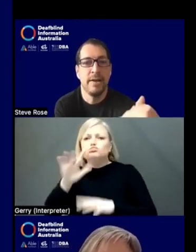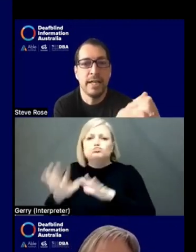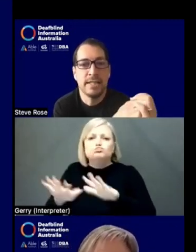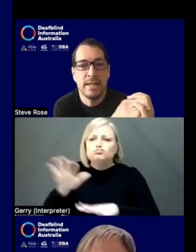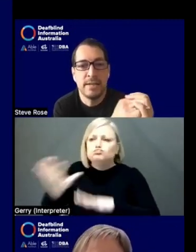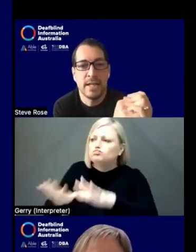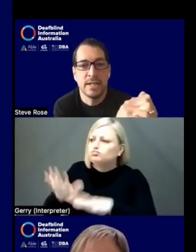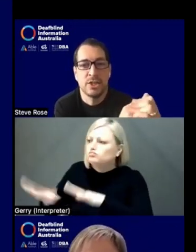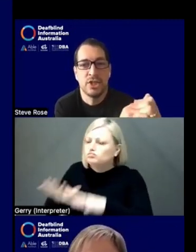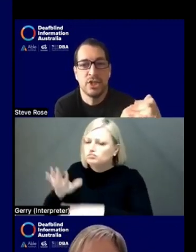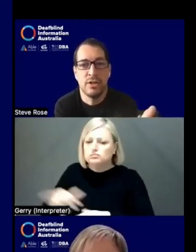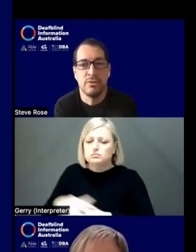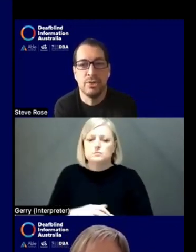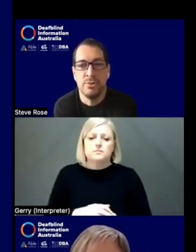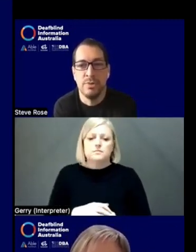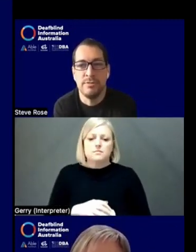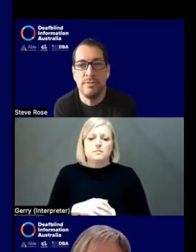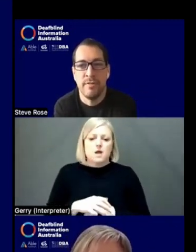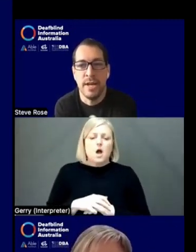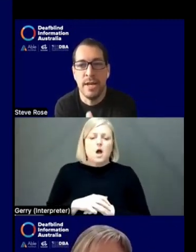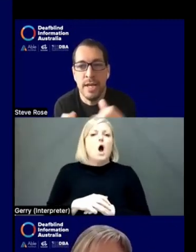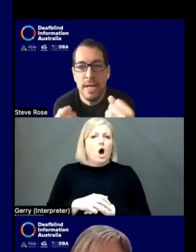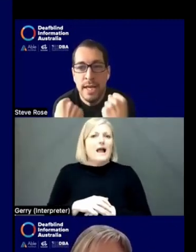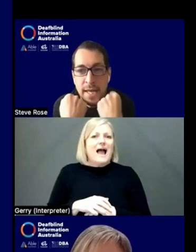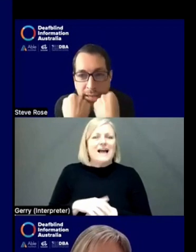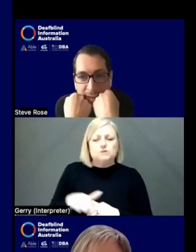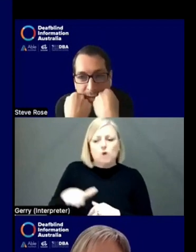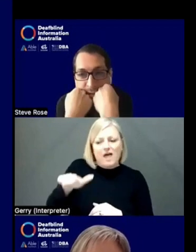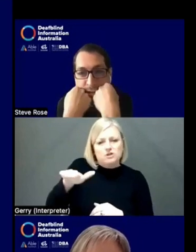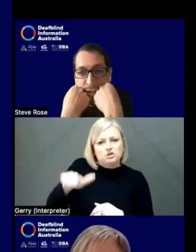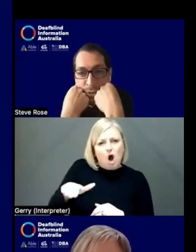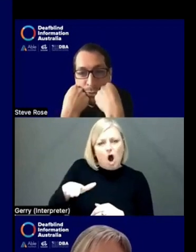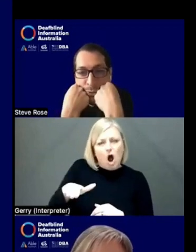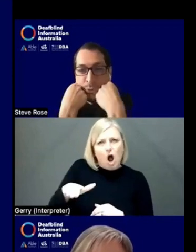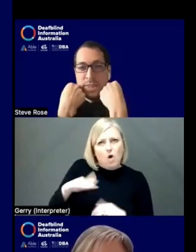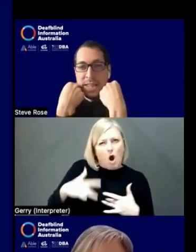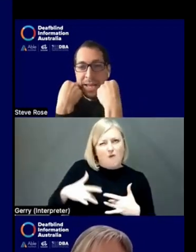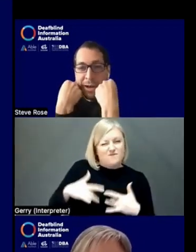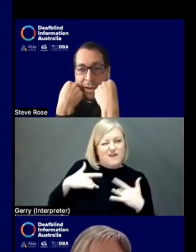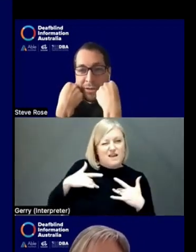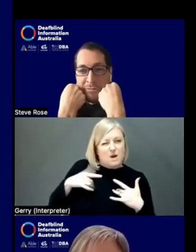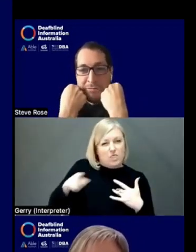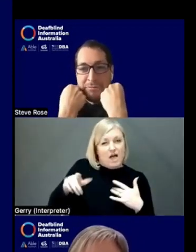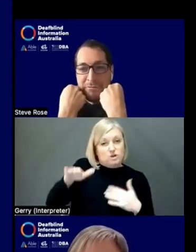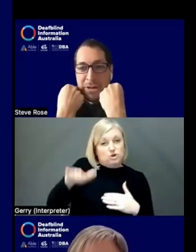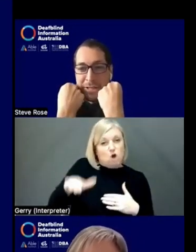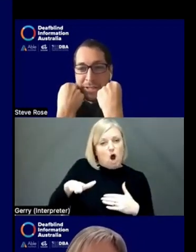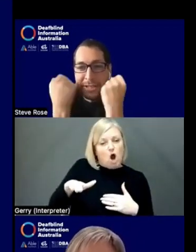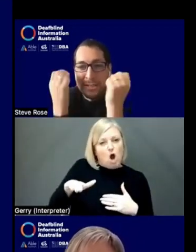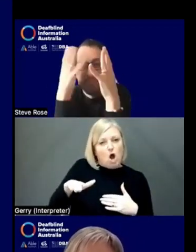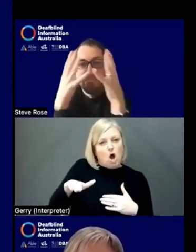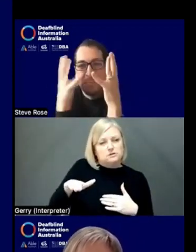That sounds like a child who is very into their kind of face space, they're very...